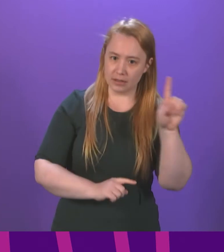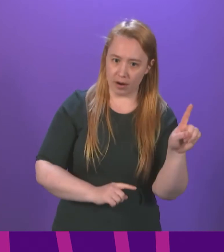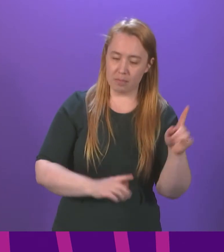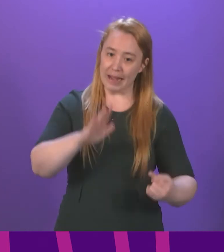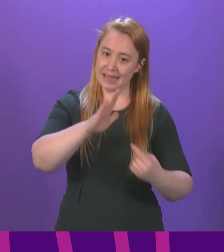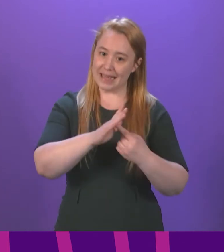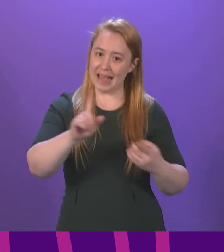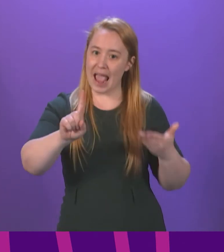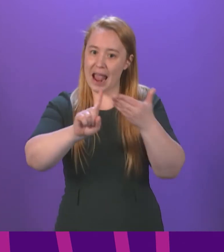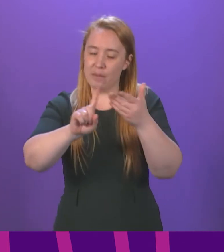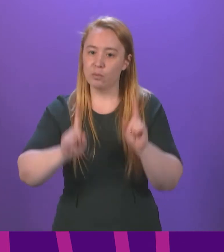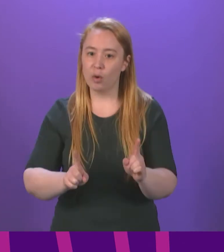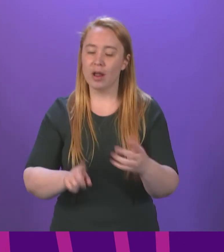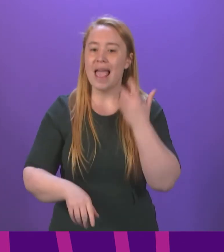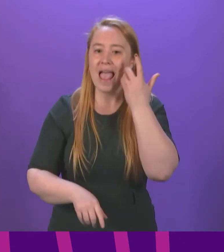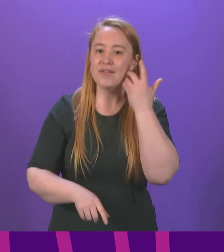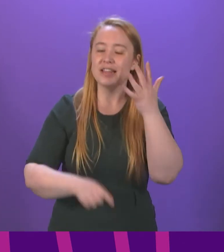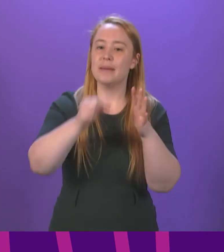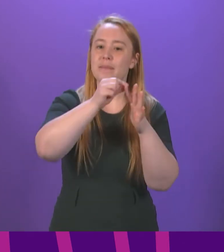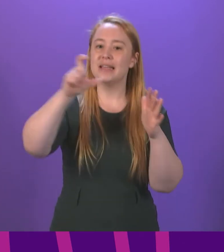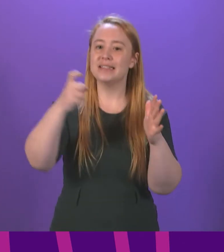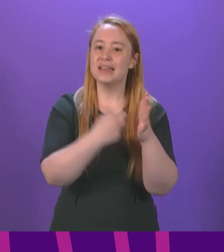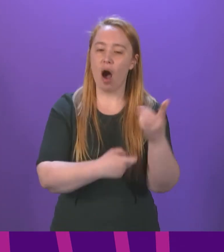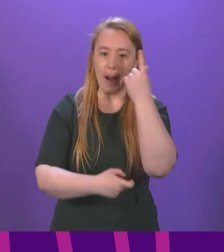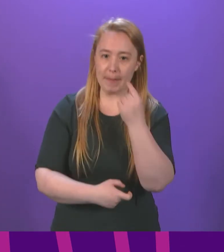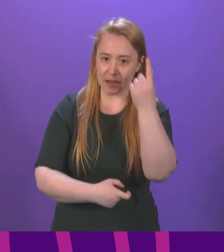was to increase the daily capacity for polymerase chain reaction testing in Scotland to at least